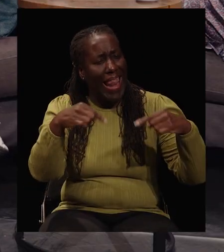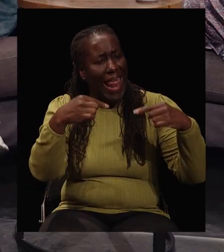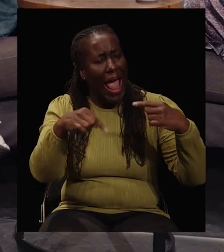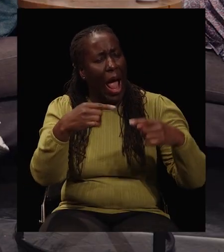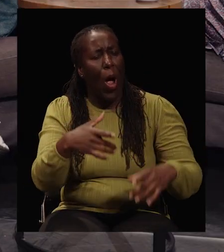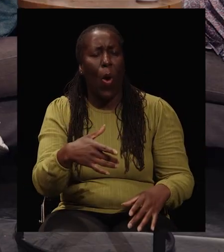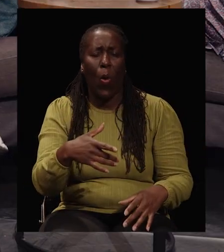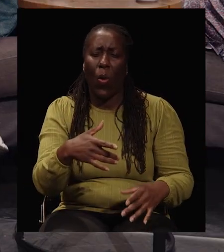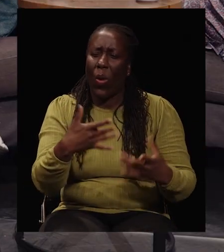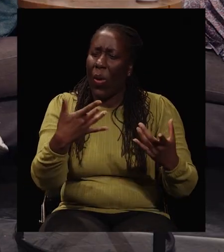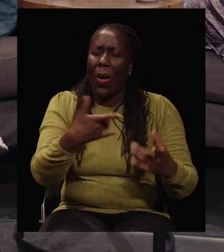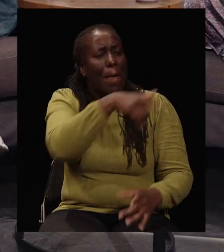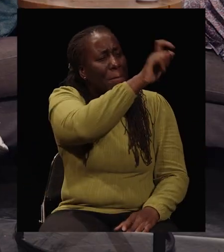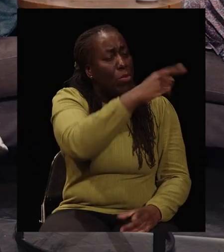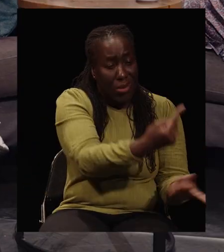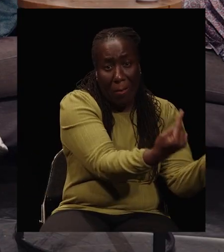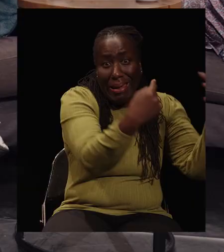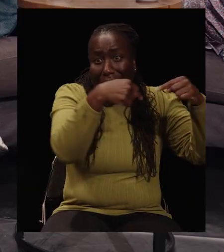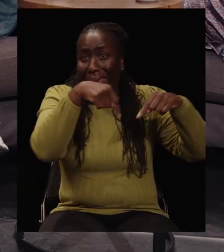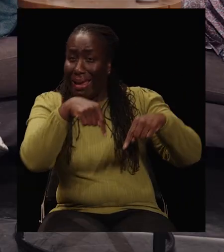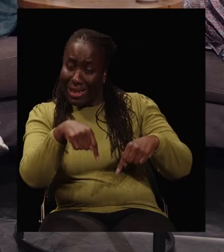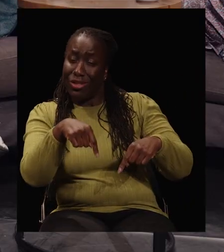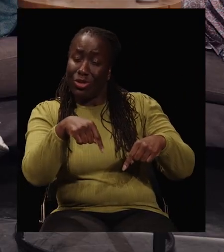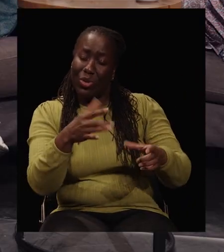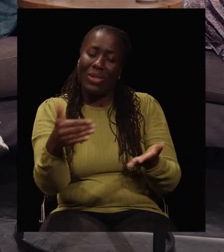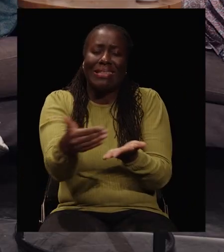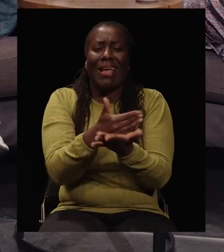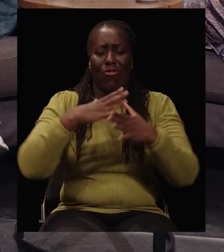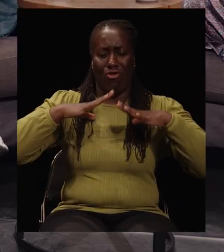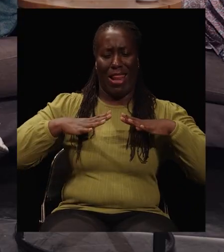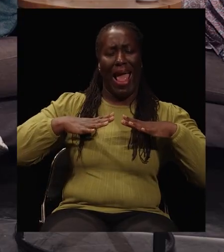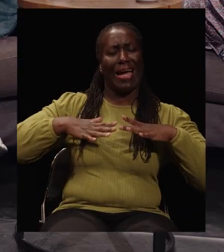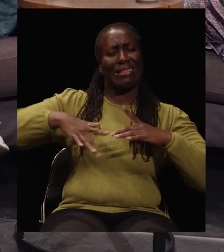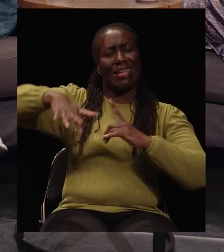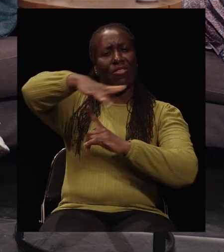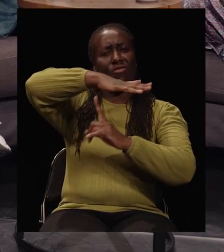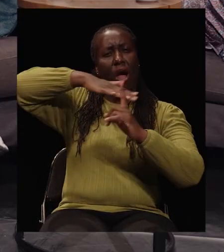to come in and to be invited to have sort of a stake and a say